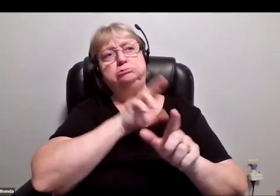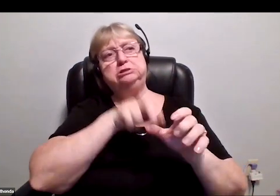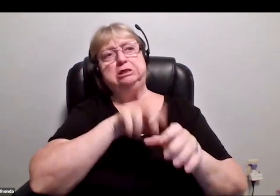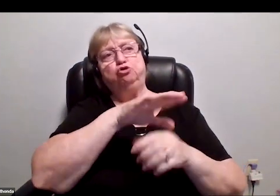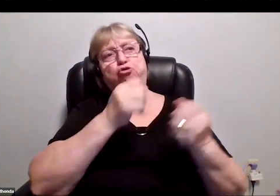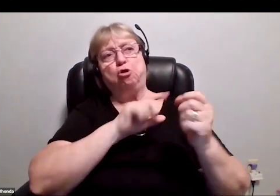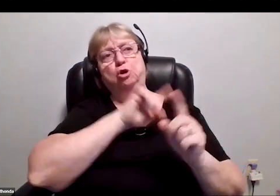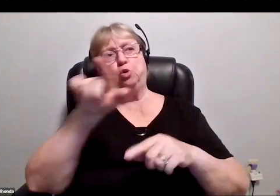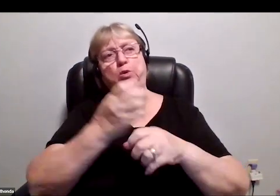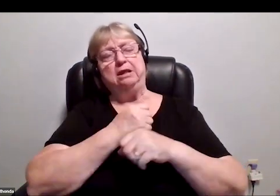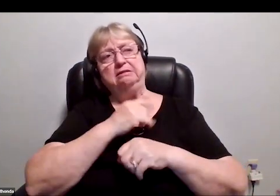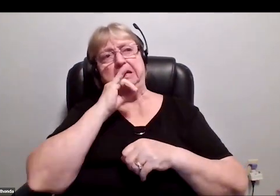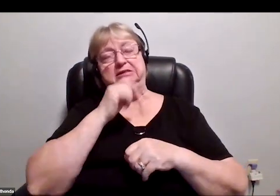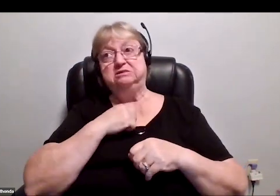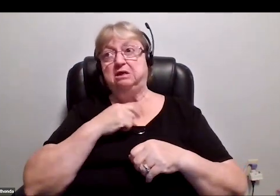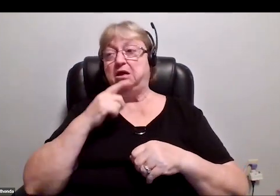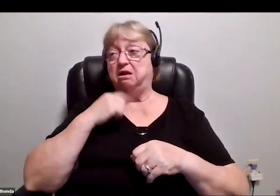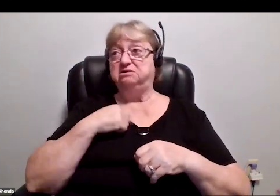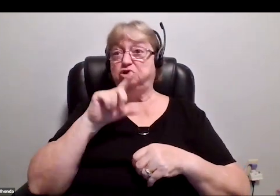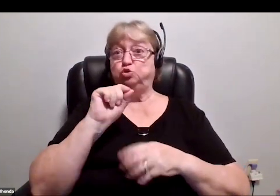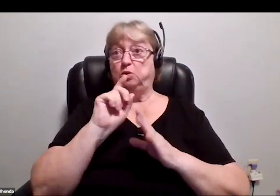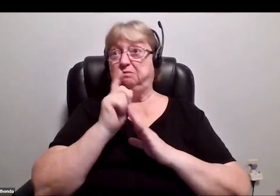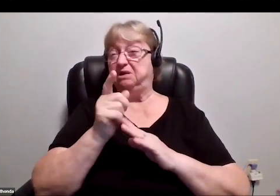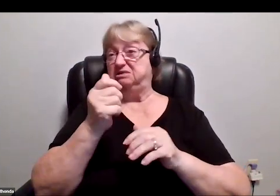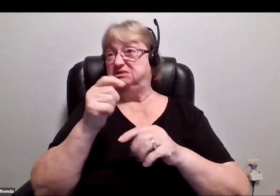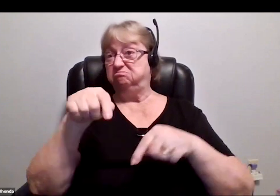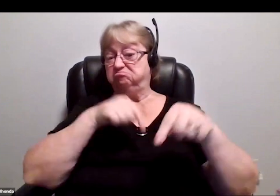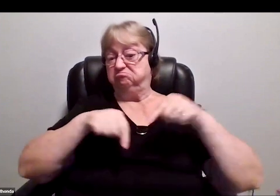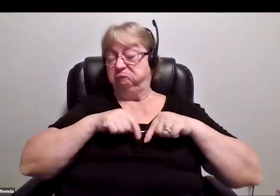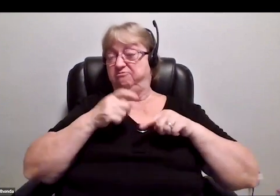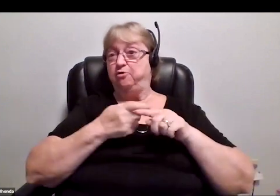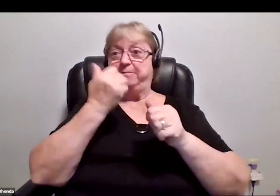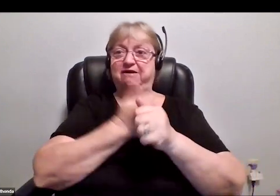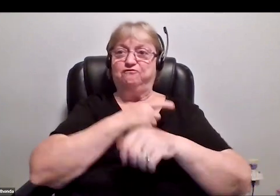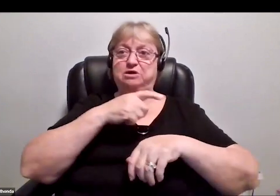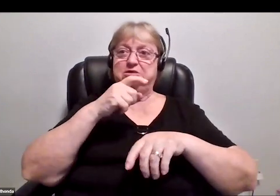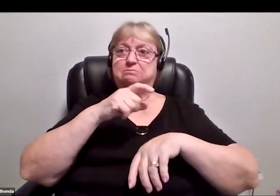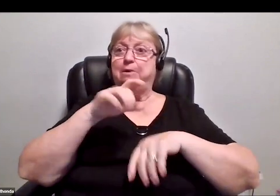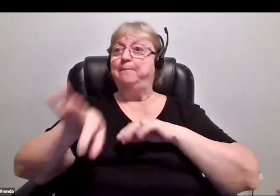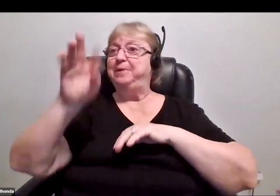Then we went 20 minutes back from every pickup time and every drop-off time, and I haven't actually been